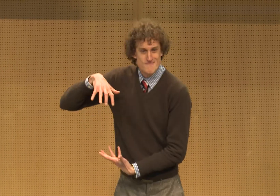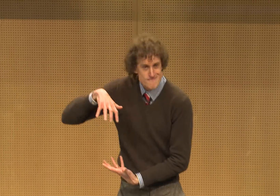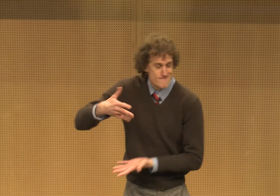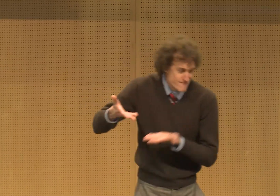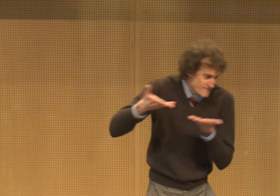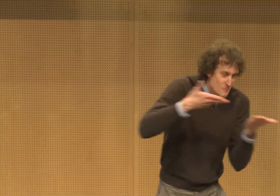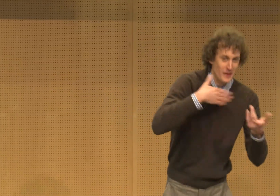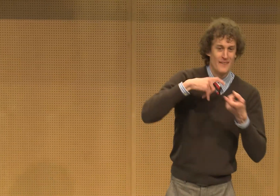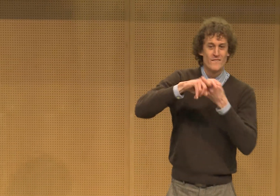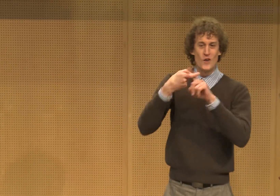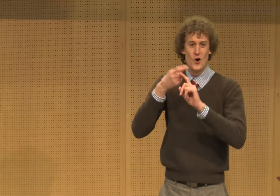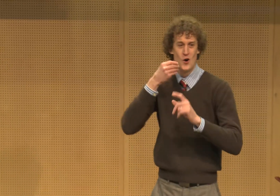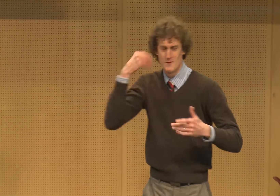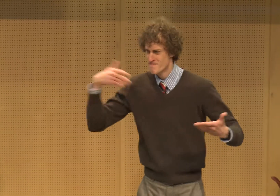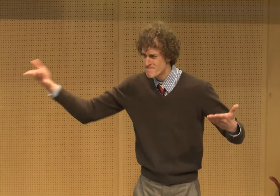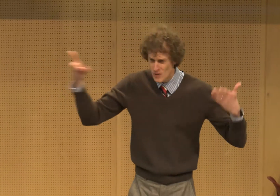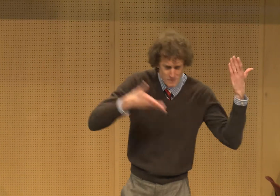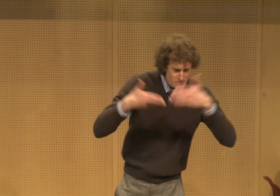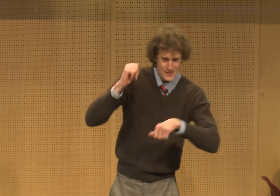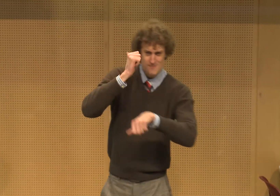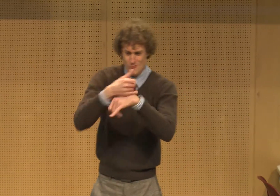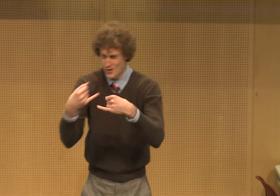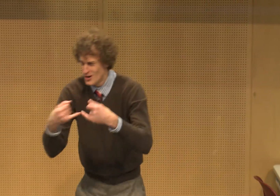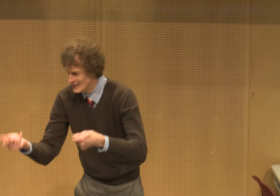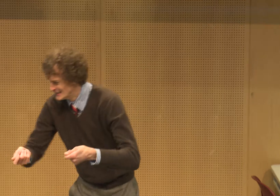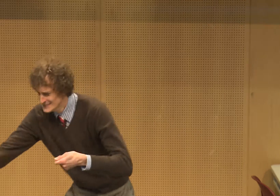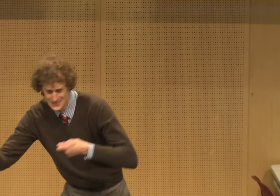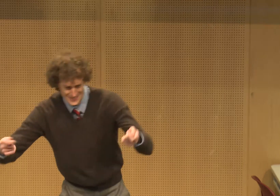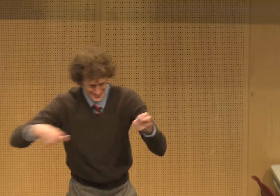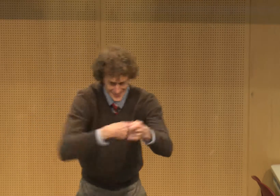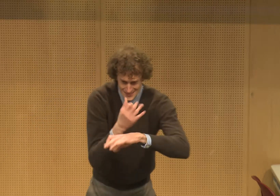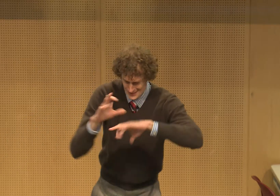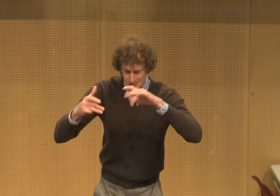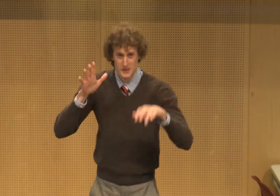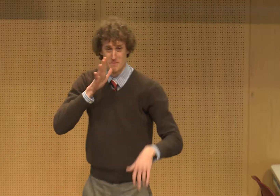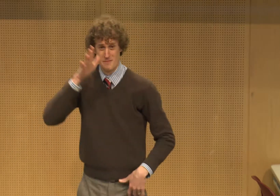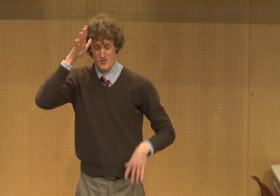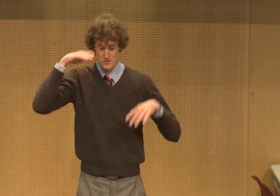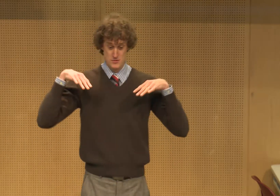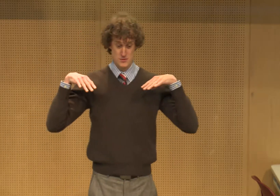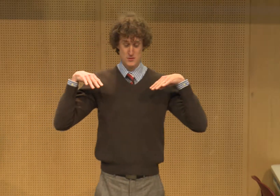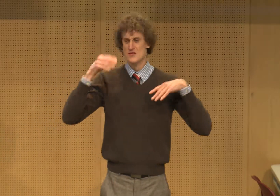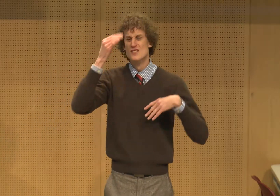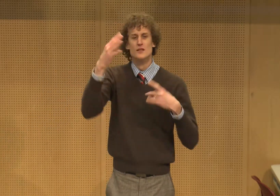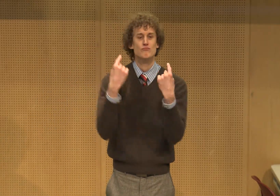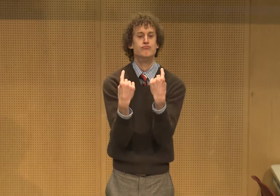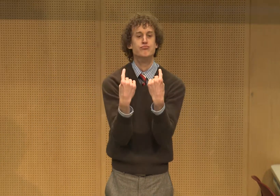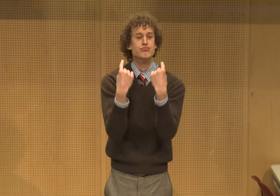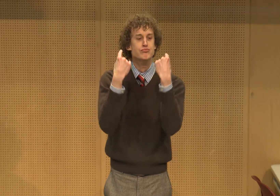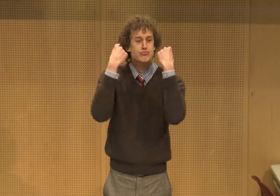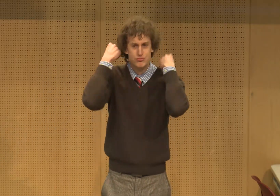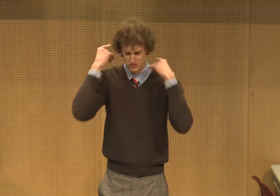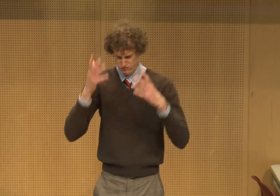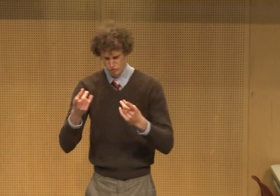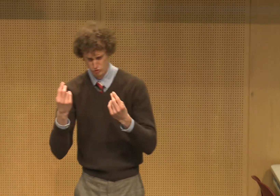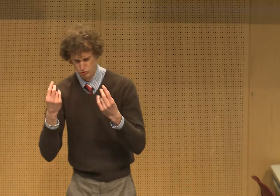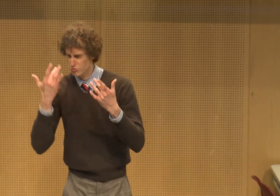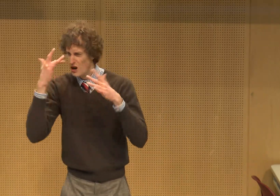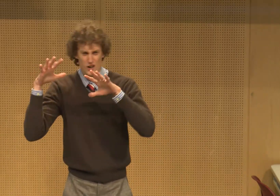No. You would bring your computer to your friend's house, your whole set up, which was a lot bigger back then, hook it all up and wire them together,